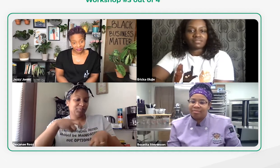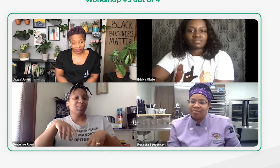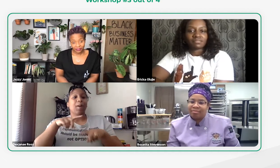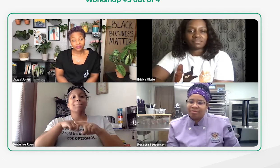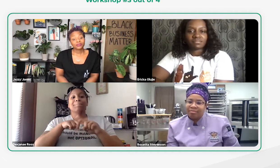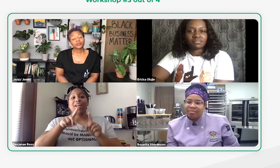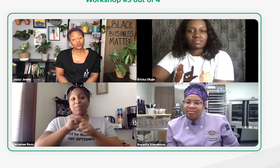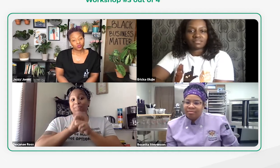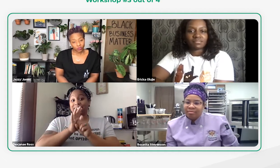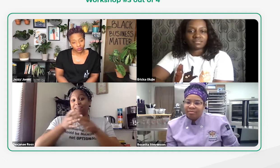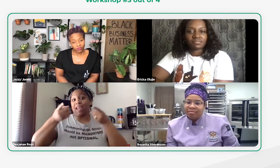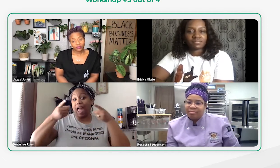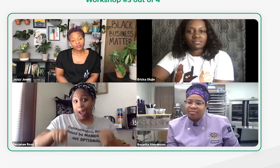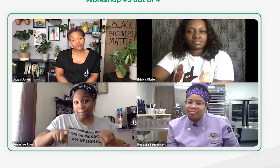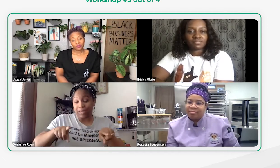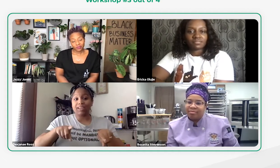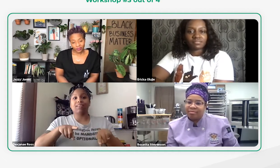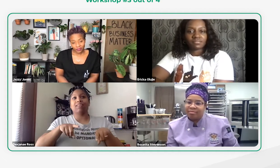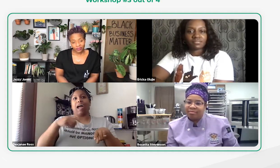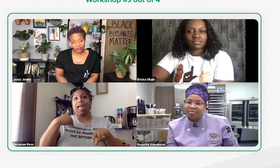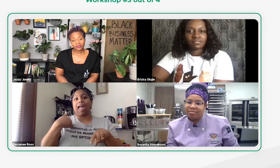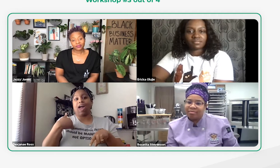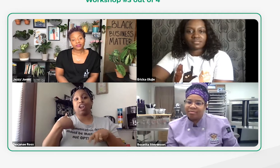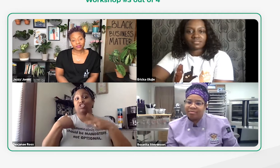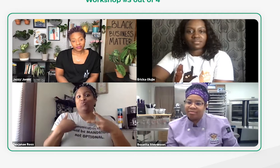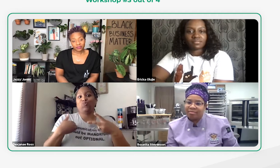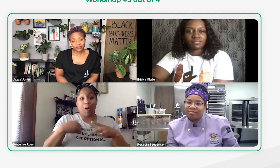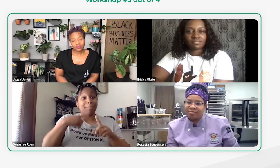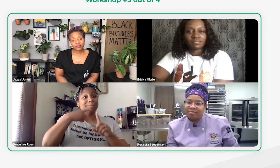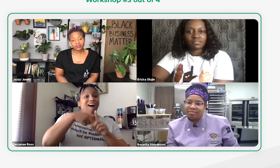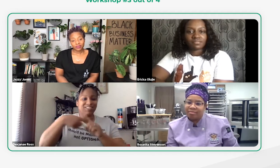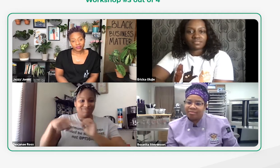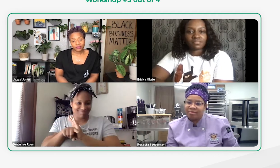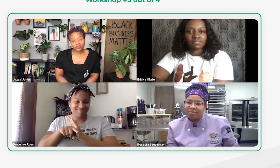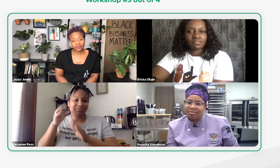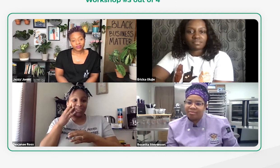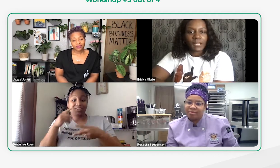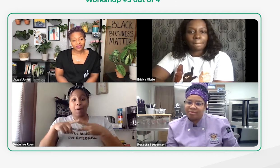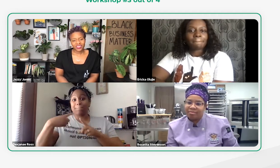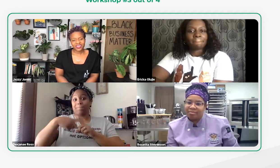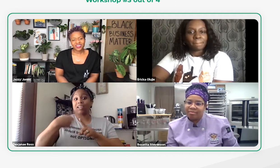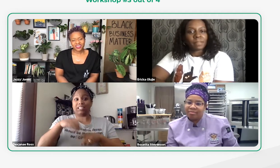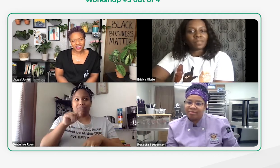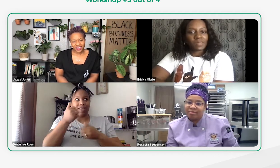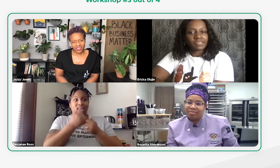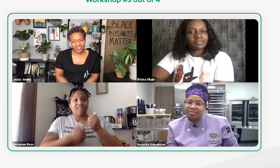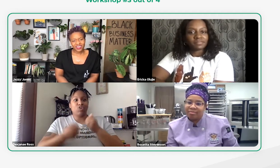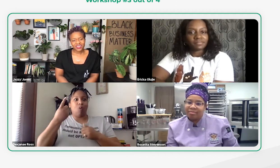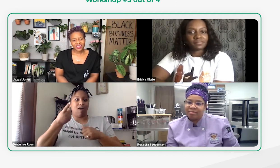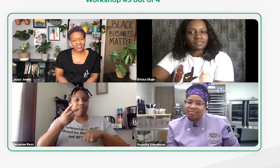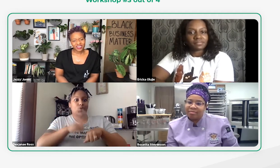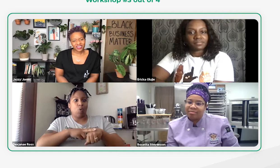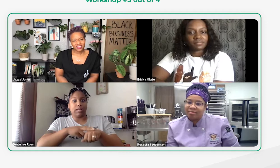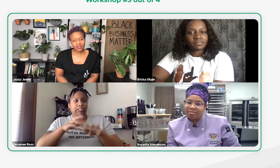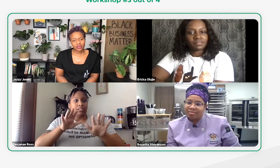and I didn't have a problem the shipping items out. then it wasn't impact for me